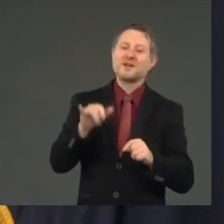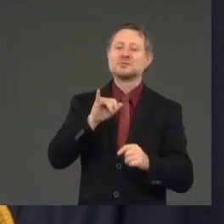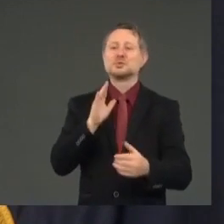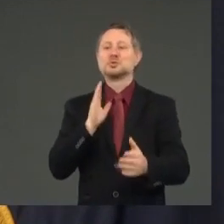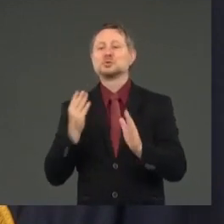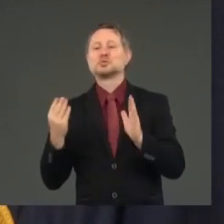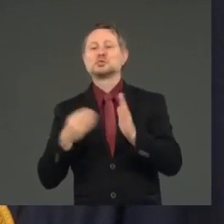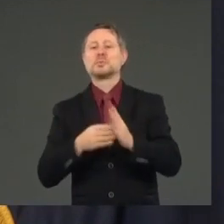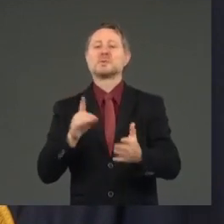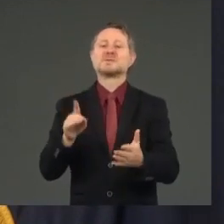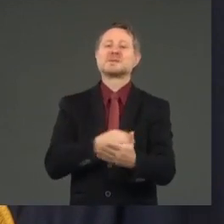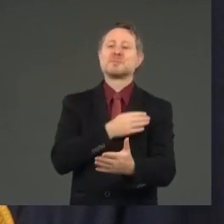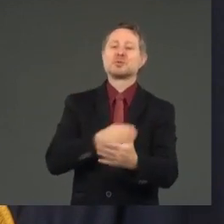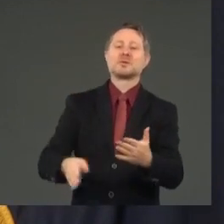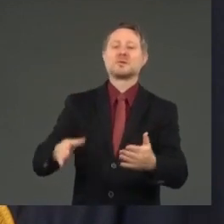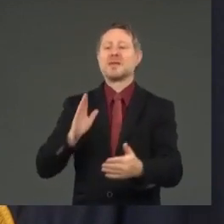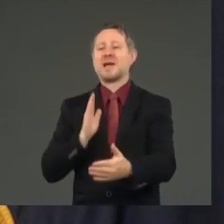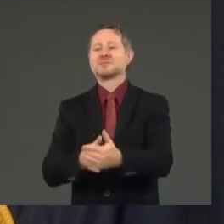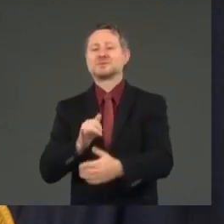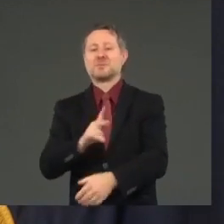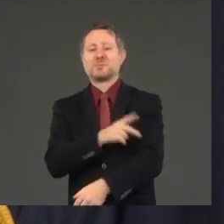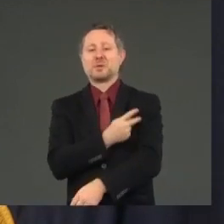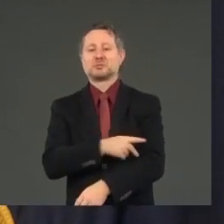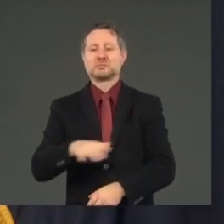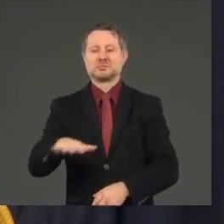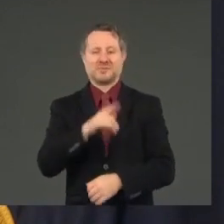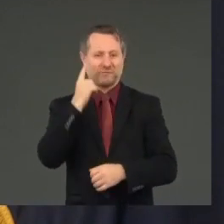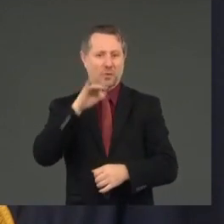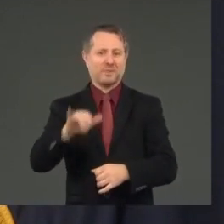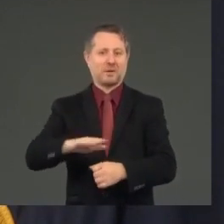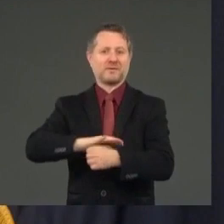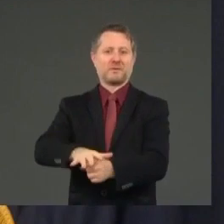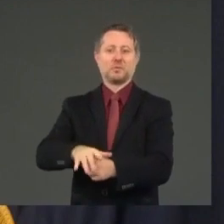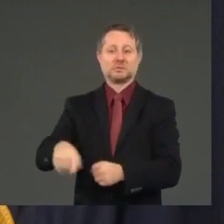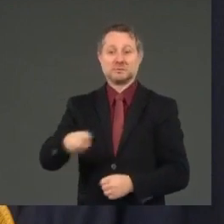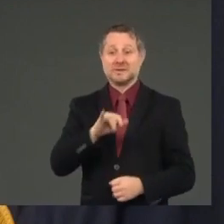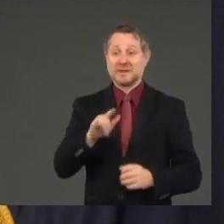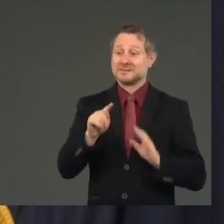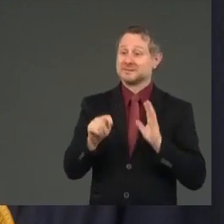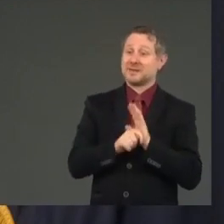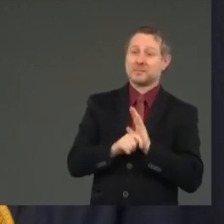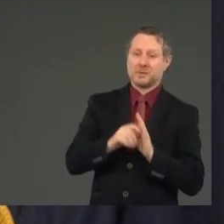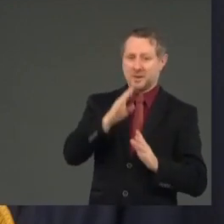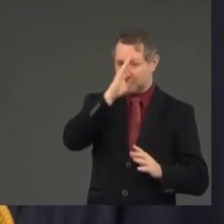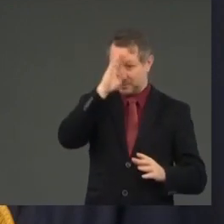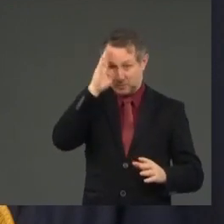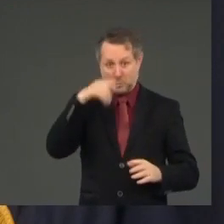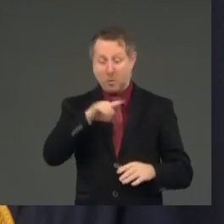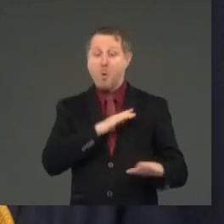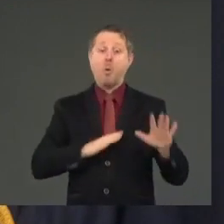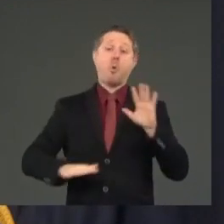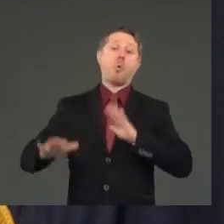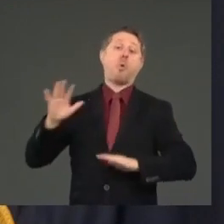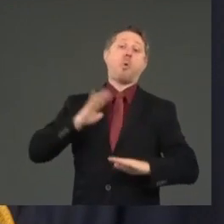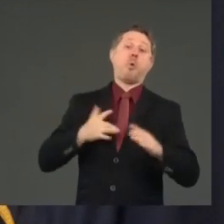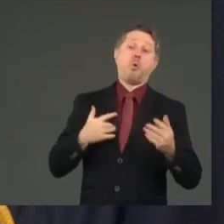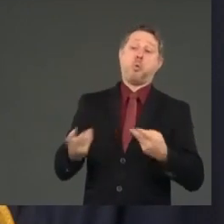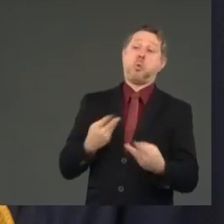THE CDC GUIDANCE SAID A NURSING HOME CANNOT DISCRIMINATE AGAINST A COVID PATIENT.